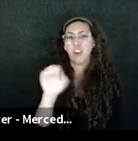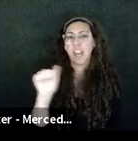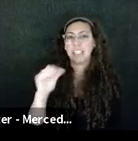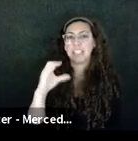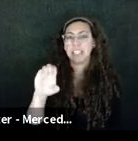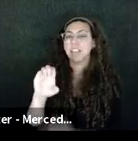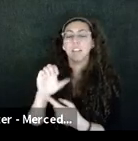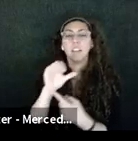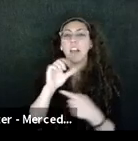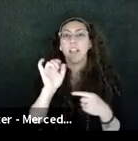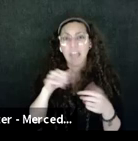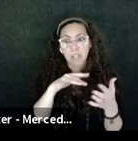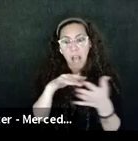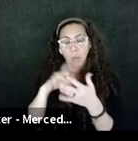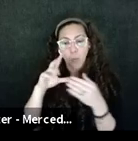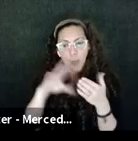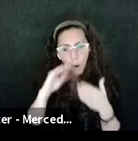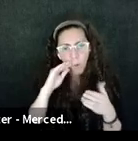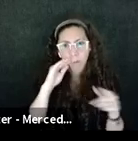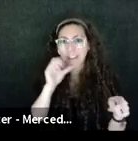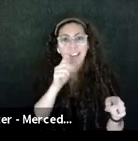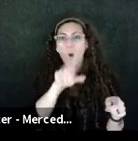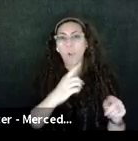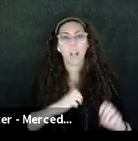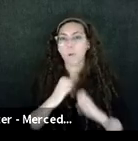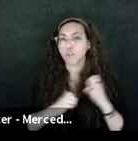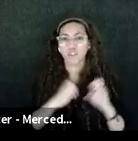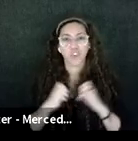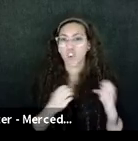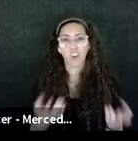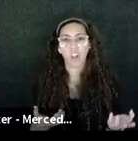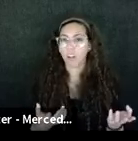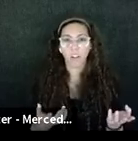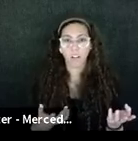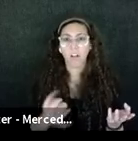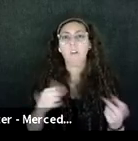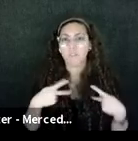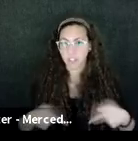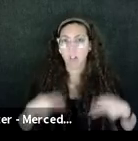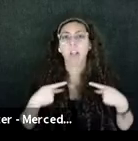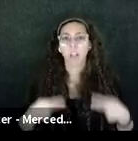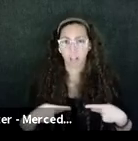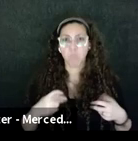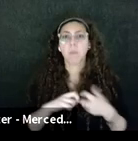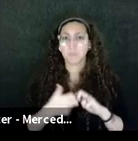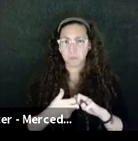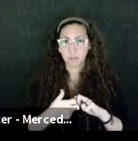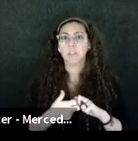Jason Williams: Issues that come out of these native experiences. It's also physical problems that come out and so